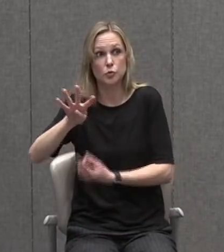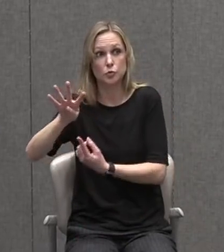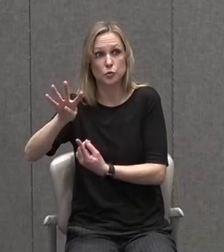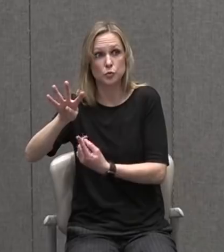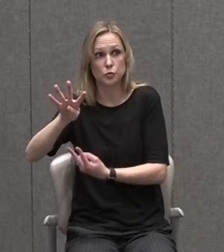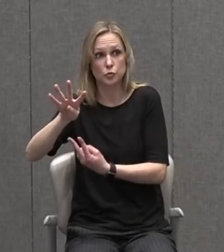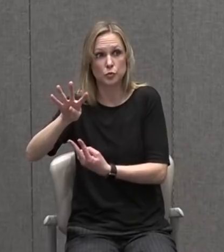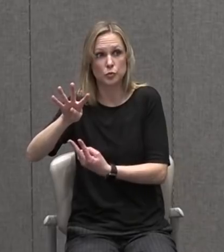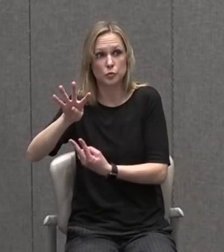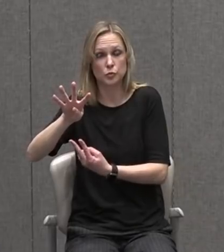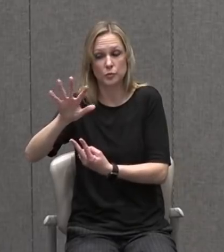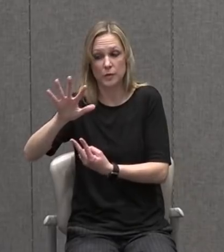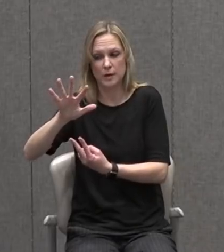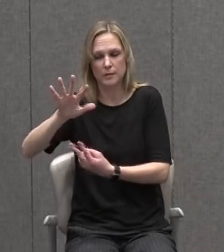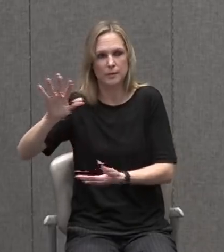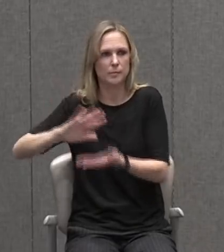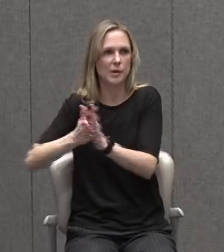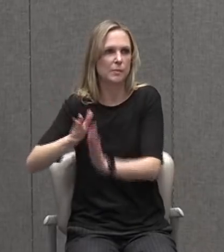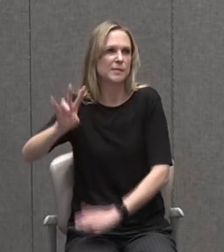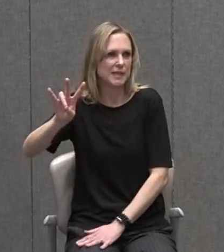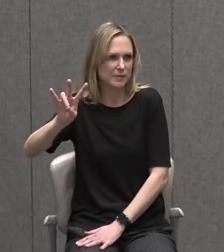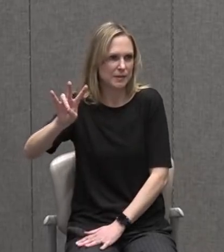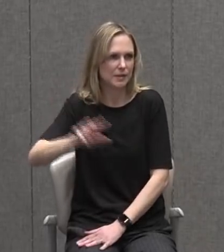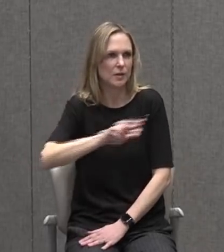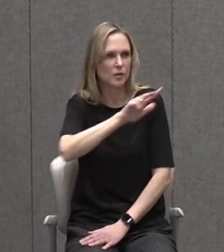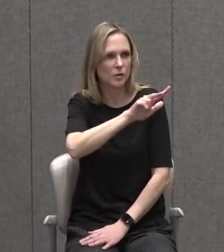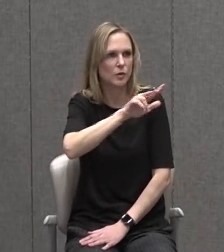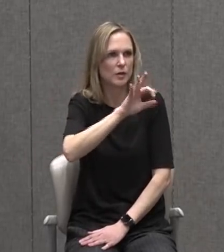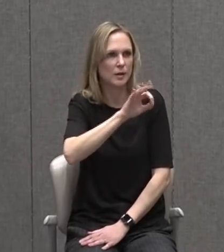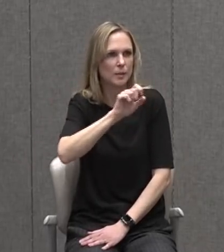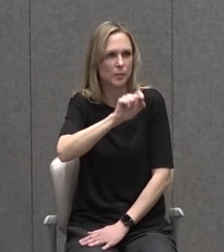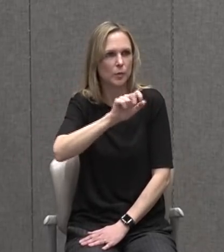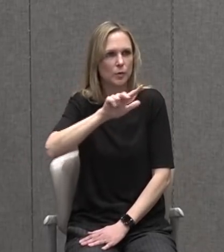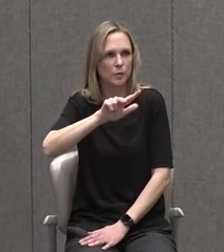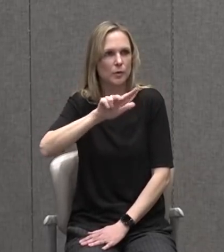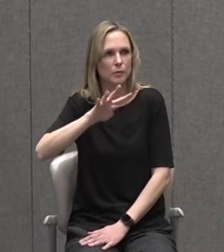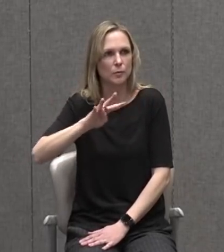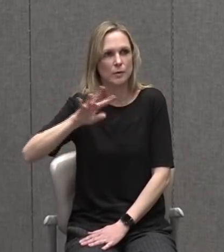So 39.347, is hopefully